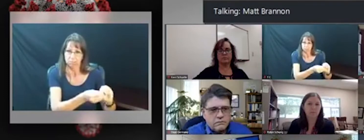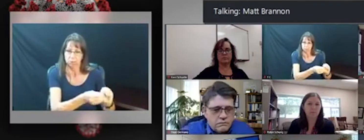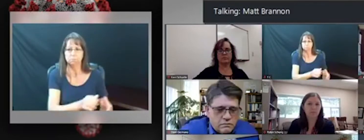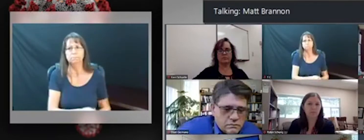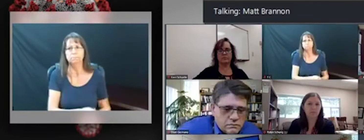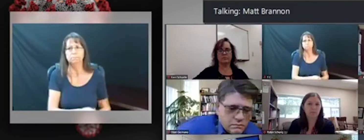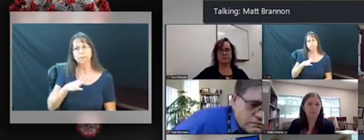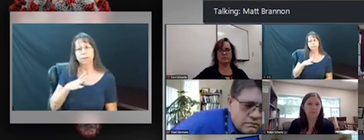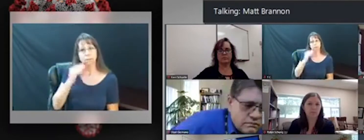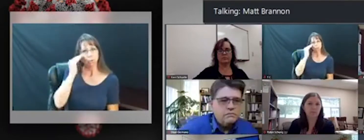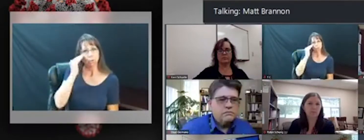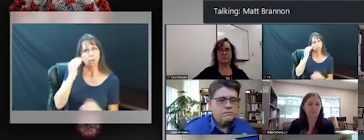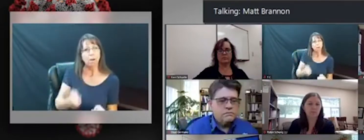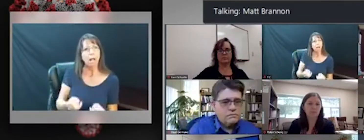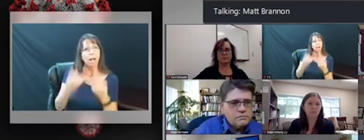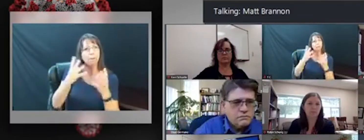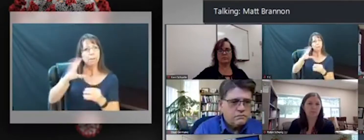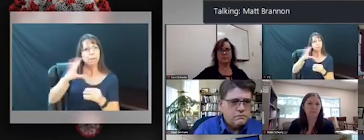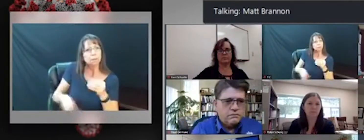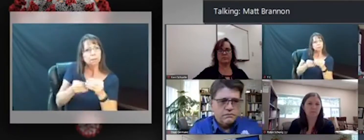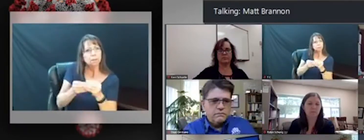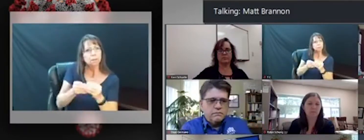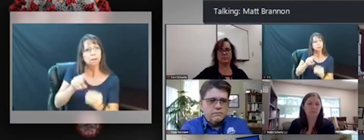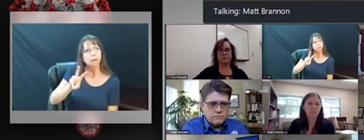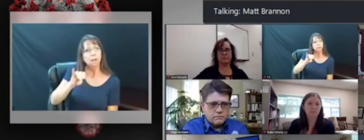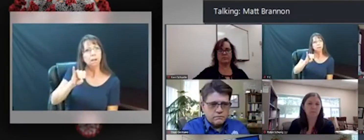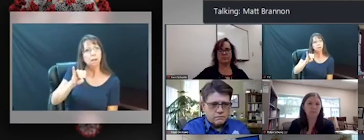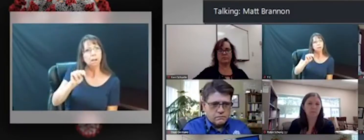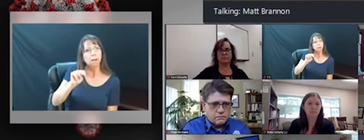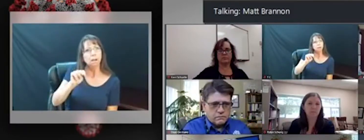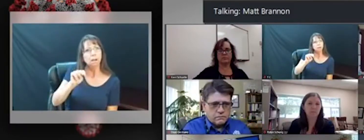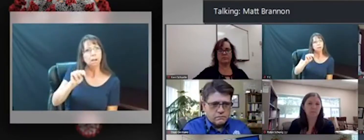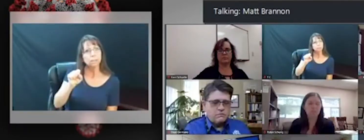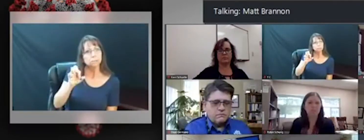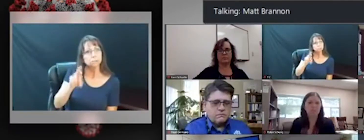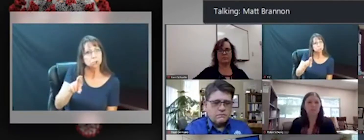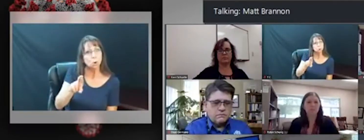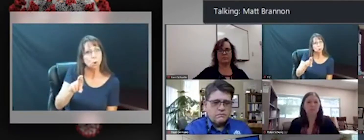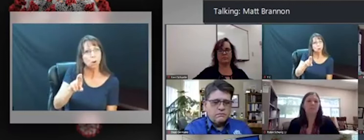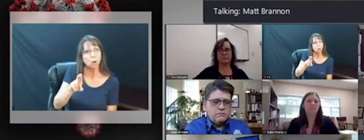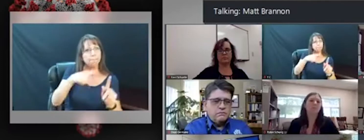care home right now and the total number of deaths that have been connected to the center?